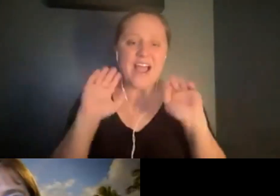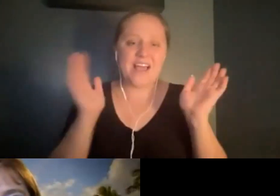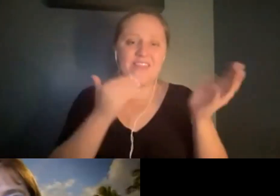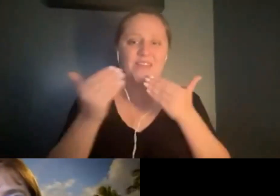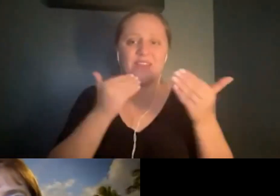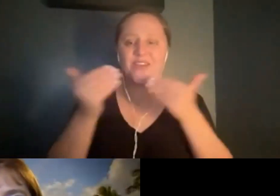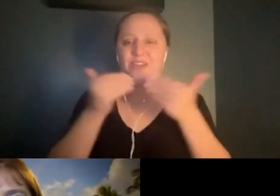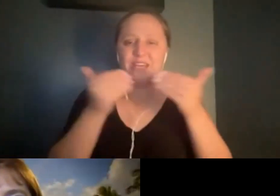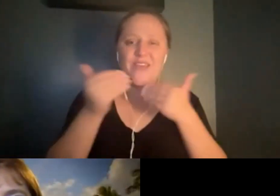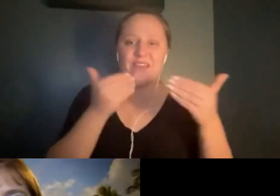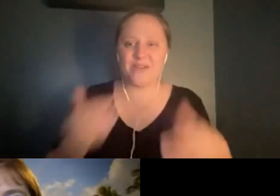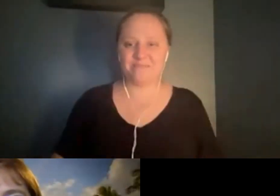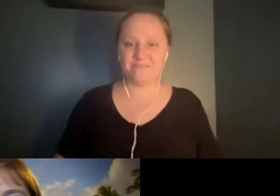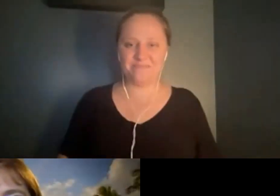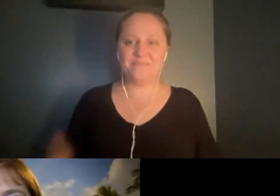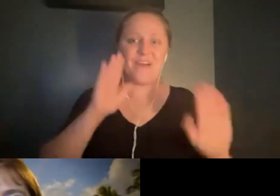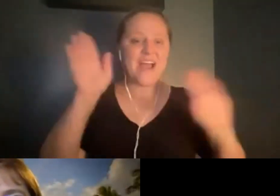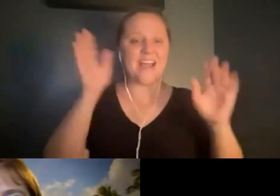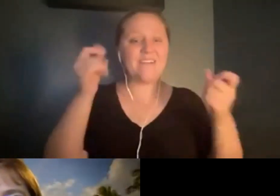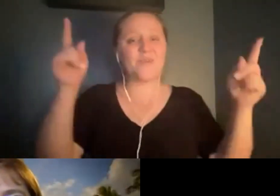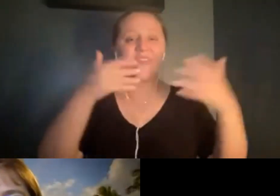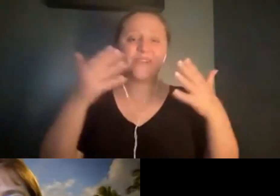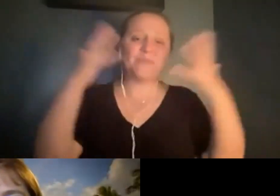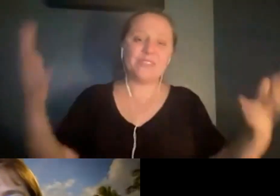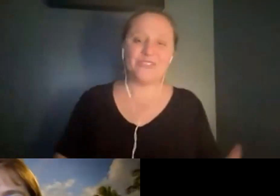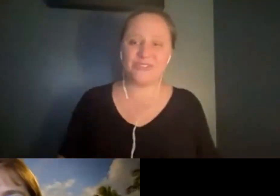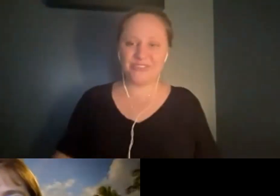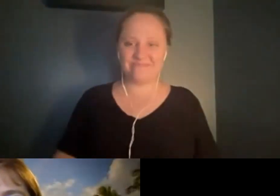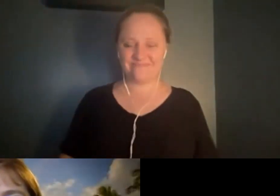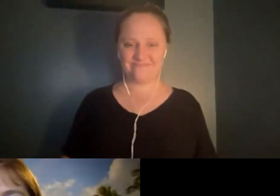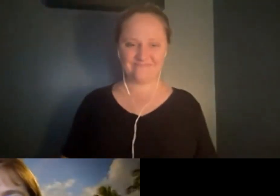[Off camera voices] thank you bye everyone thanks so much bye